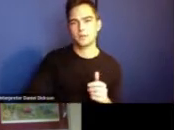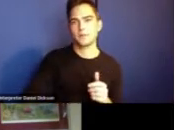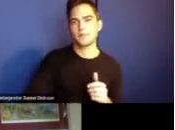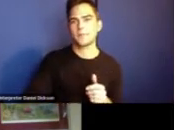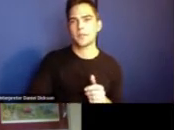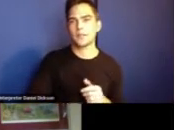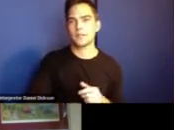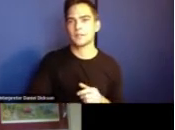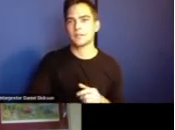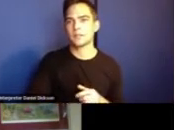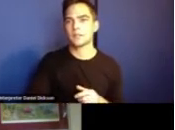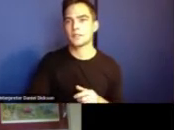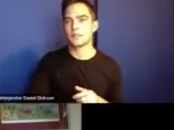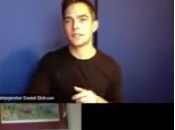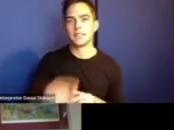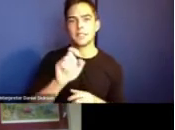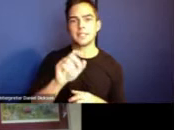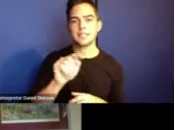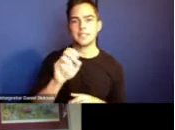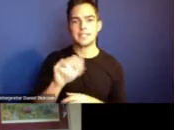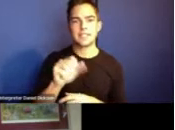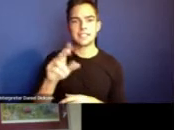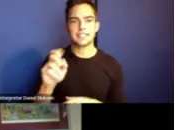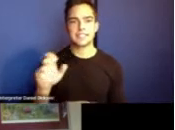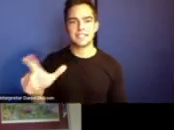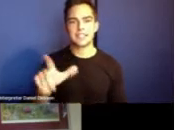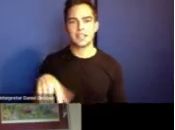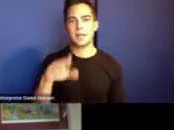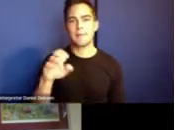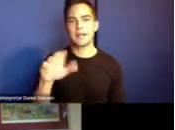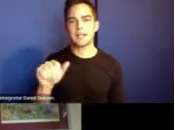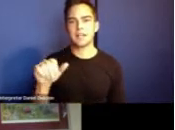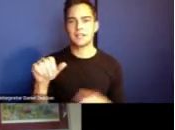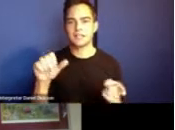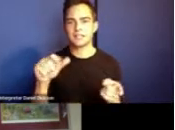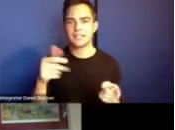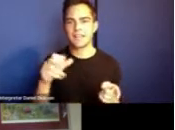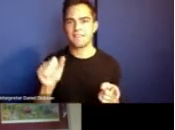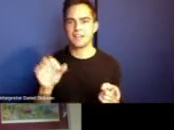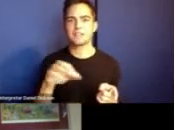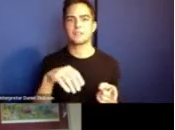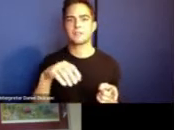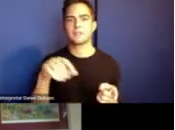Sarah Gunther, and then Becca Sigafus. So we've asked them to just share their role and